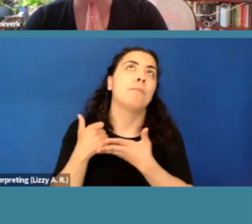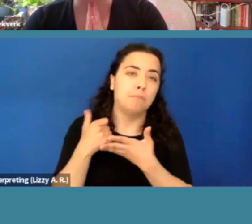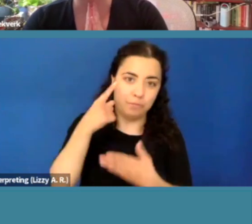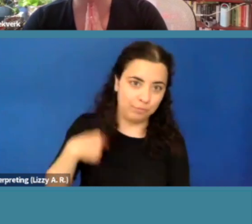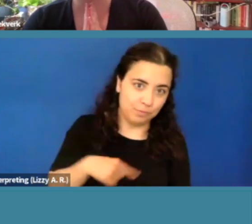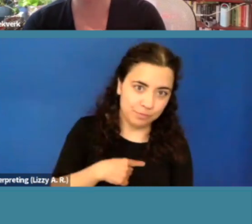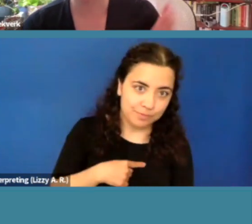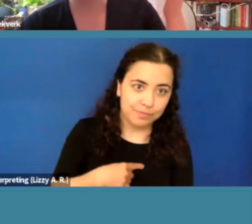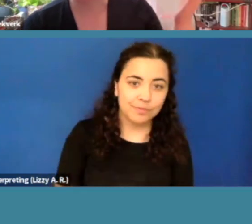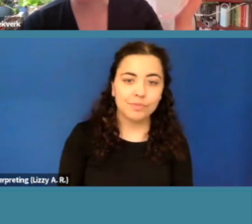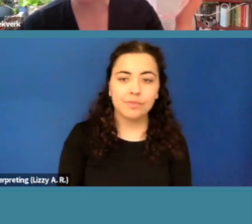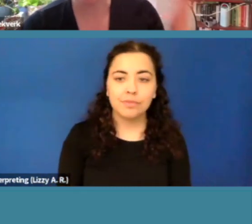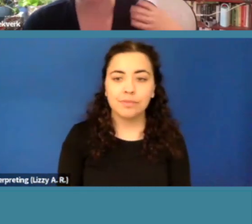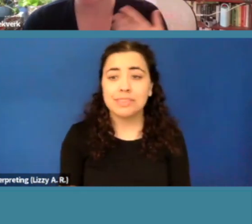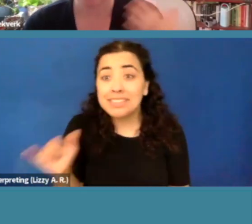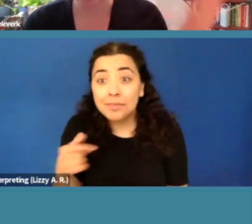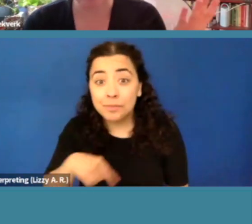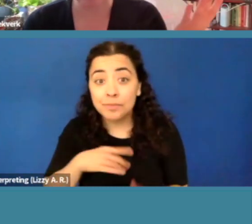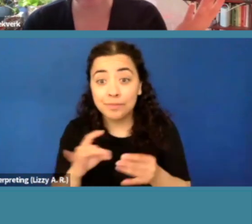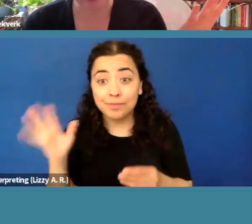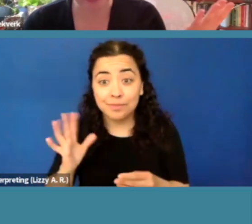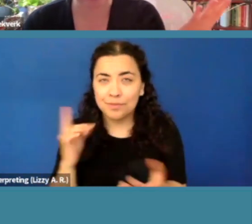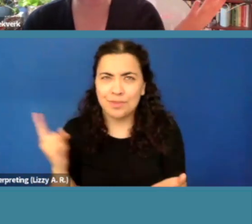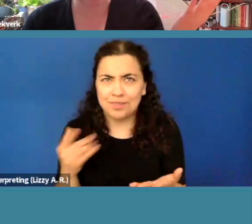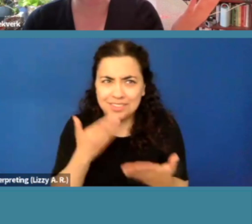Just like we mentioned, it's always good to survey folks